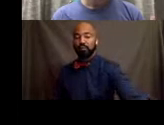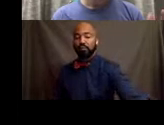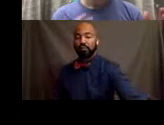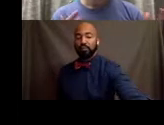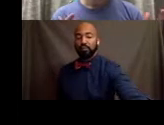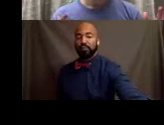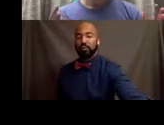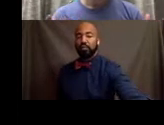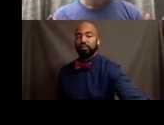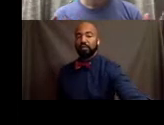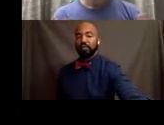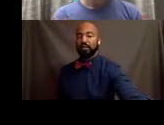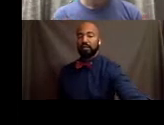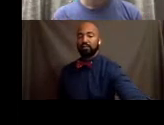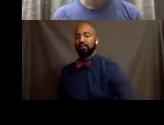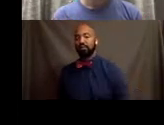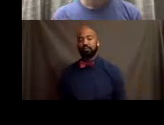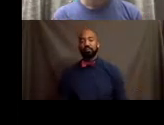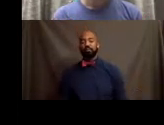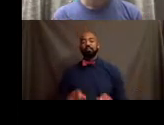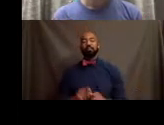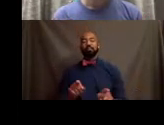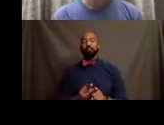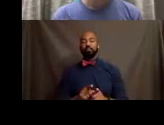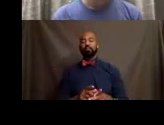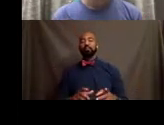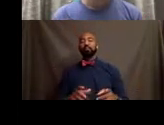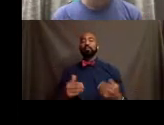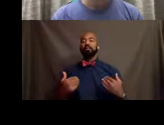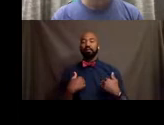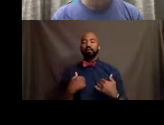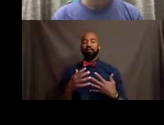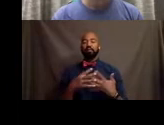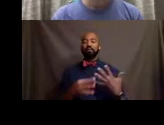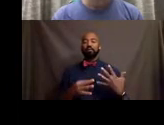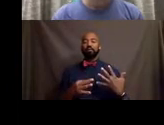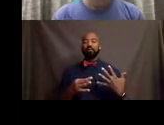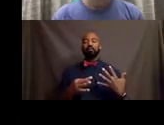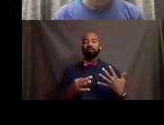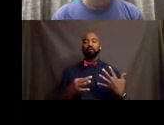some very succinct charts in terms of looking at what our options are to help support